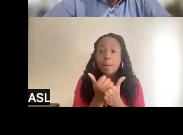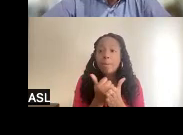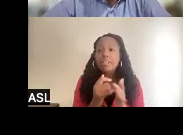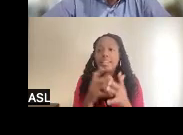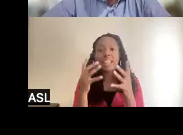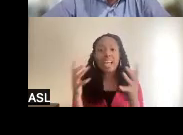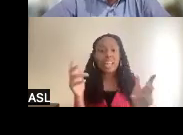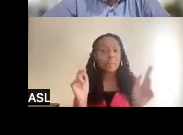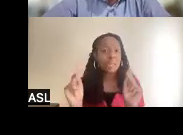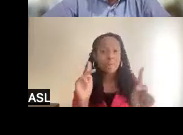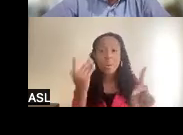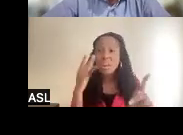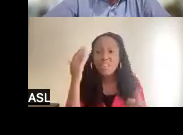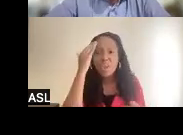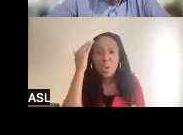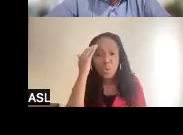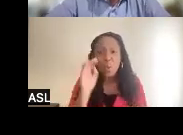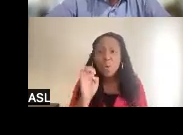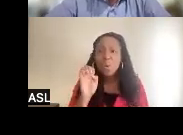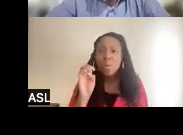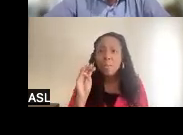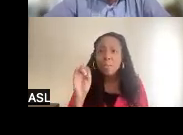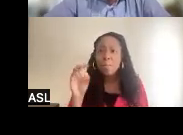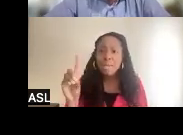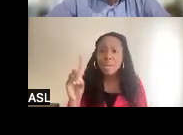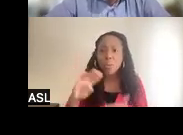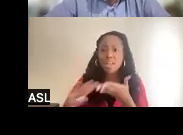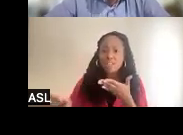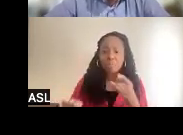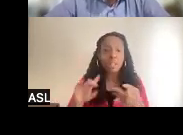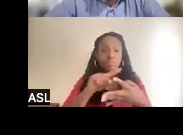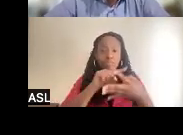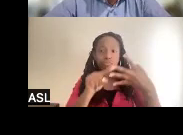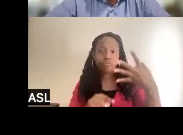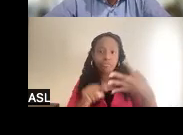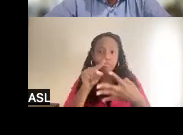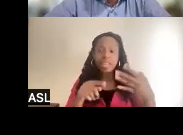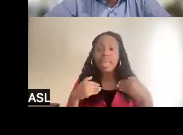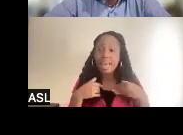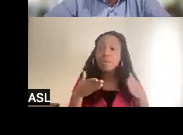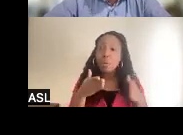aren't even familiar with right but all of these benefits do have ways that they get looked at to